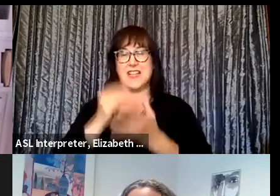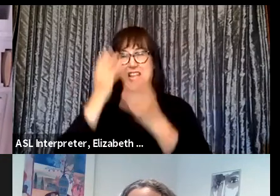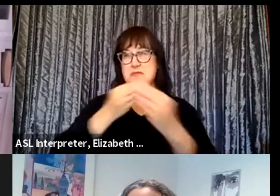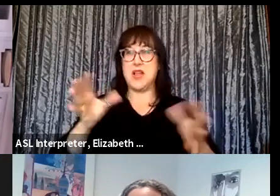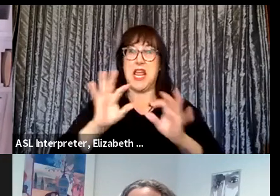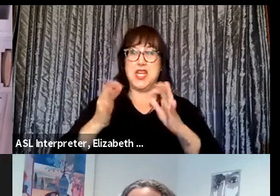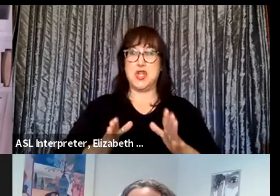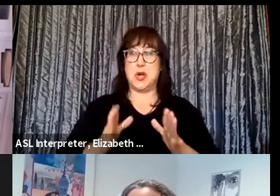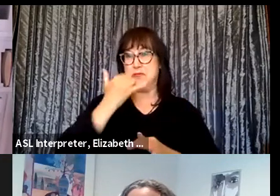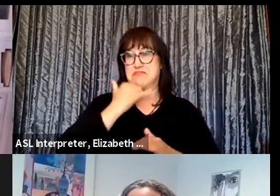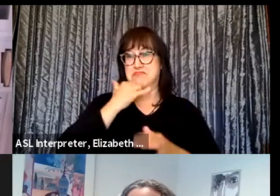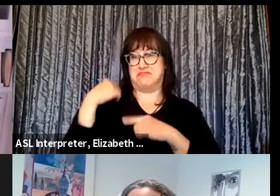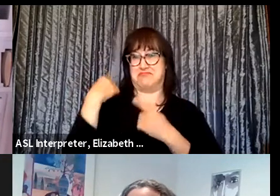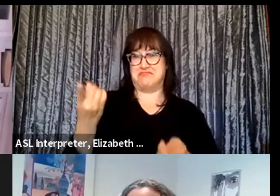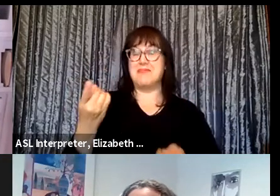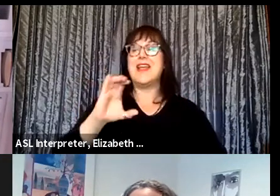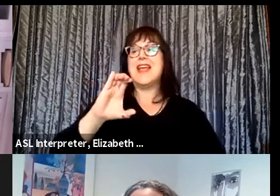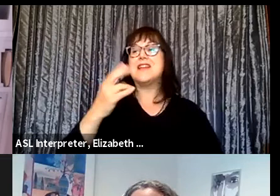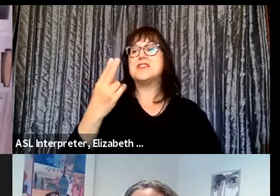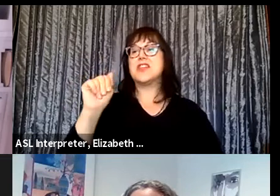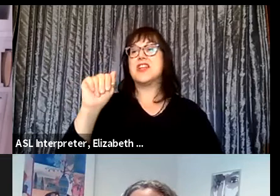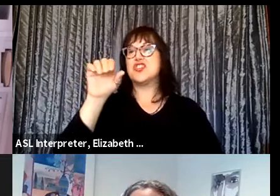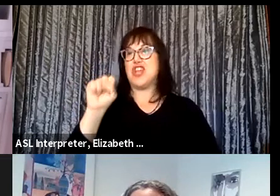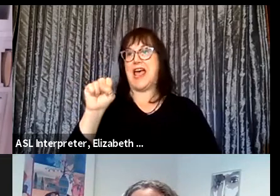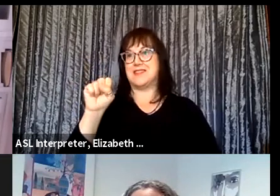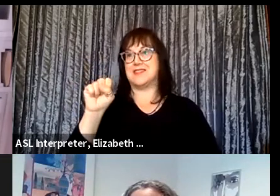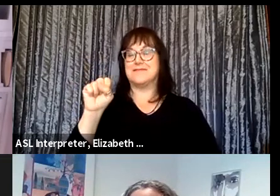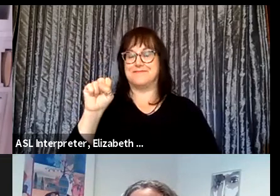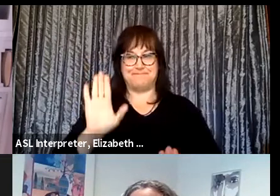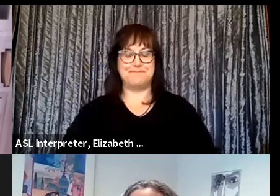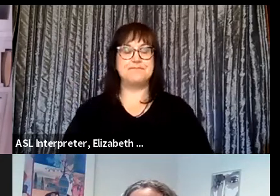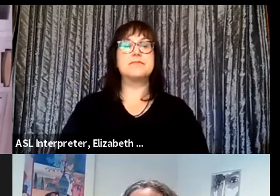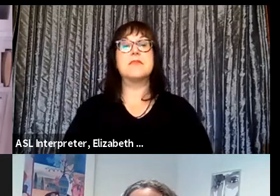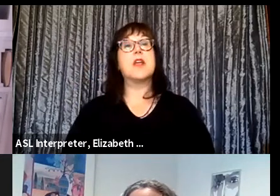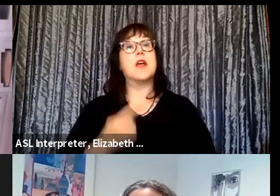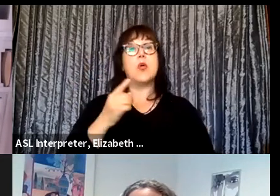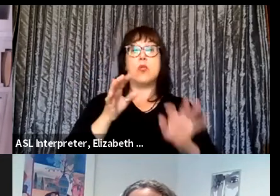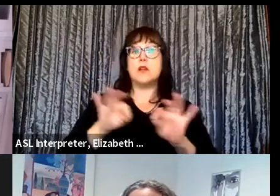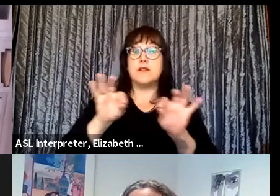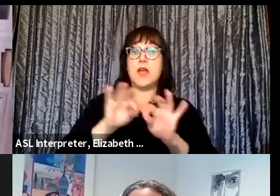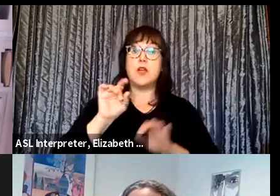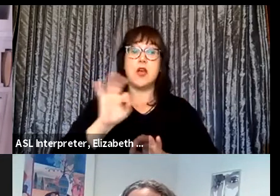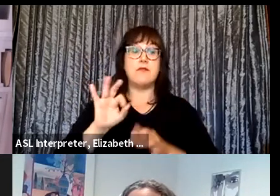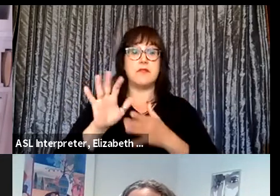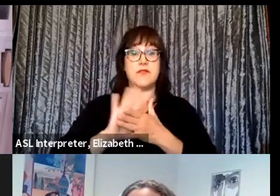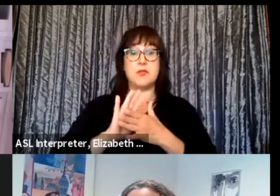Yeah, I mean, I think one thing, one value of the film is to have direct and more open conversations